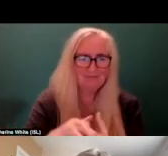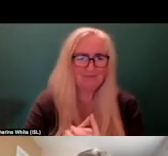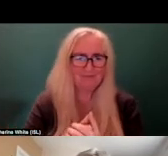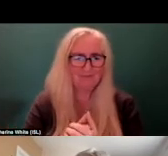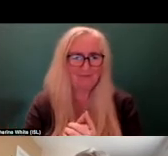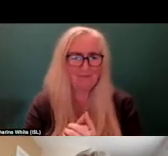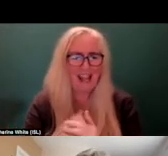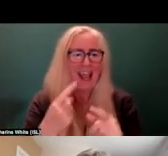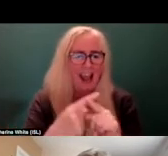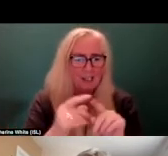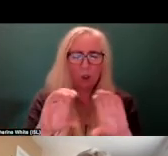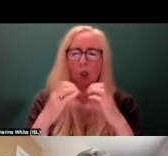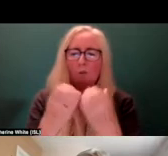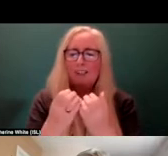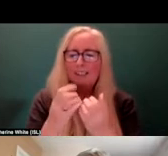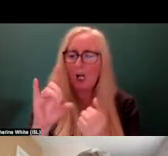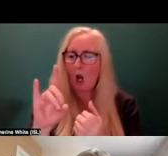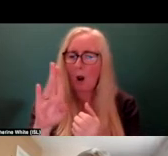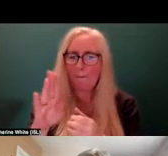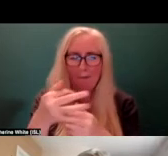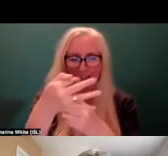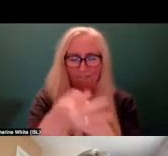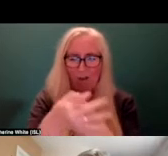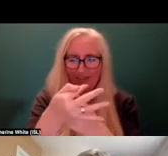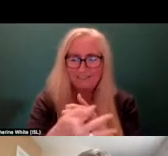and that and then a community hub building at the front.